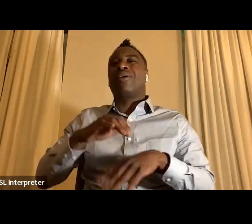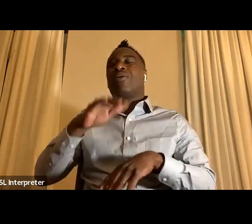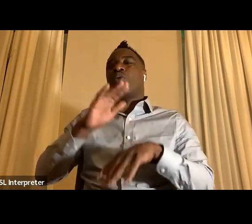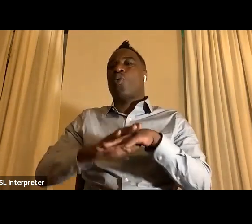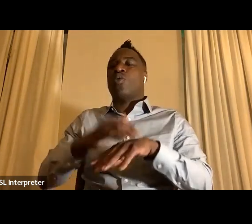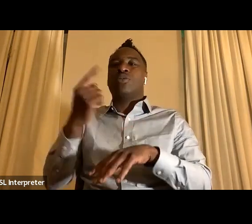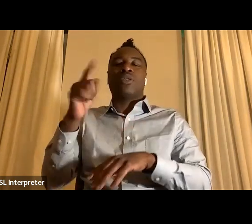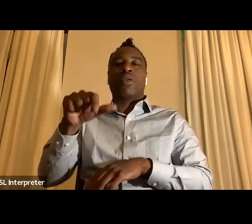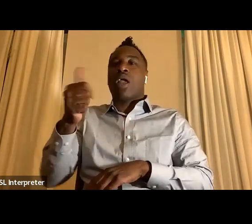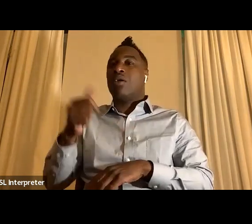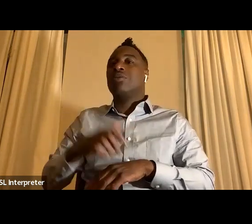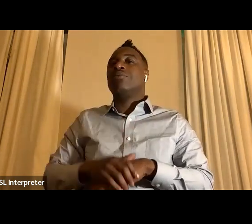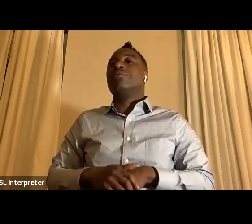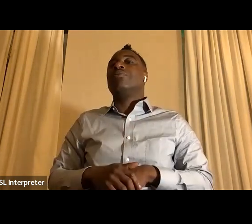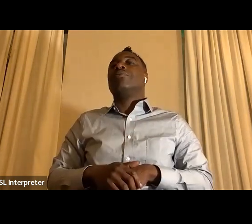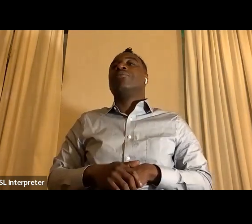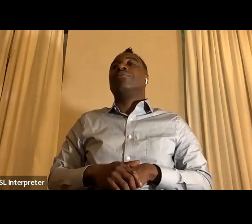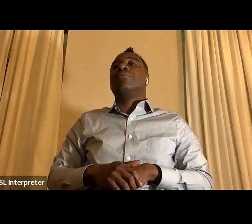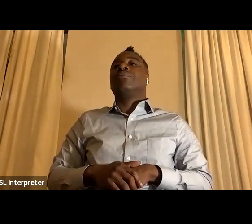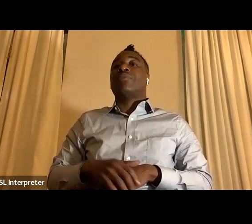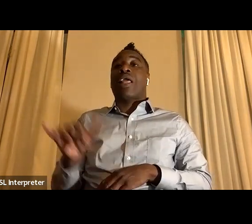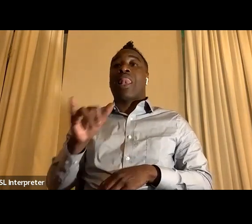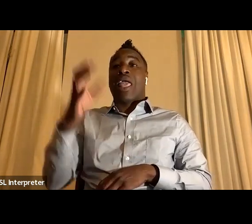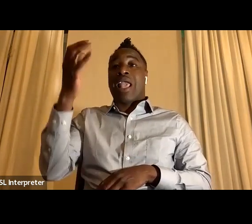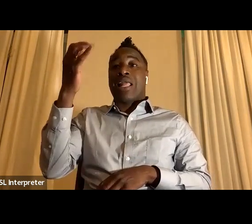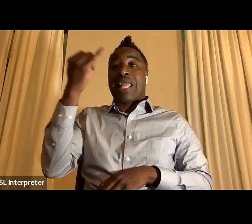Yeah. Like the whole idea of ongoing stuff